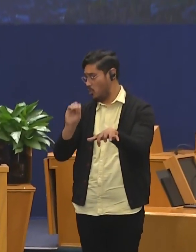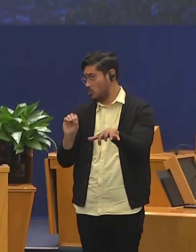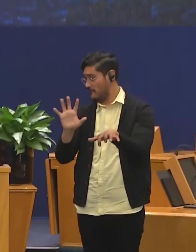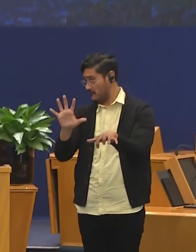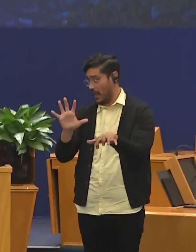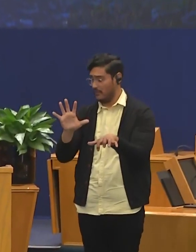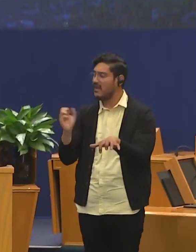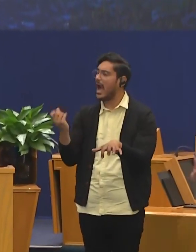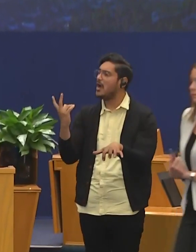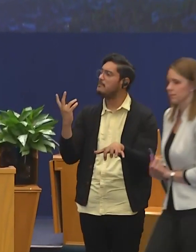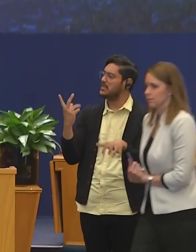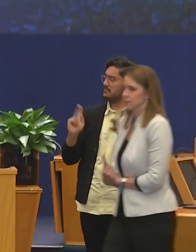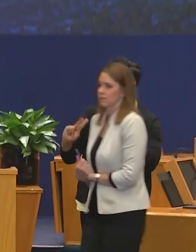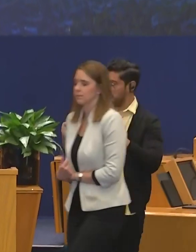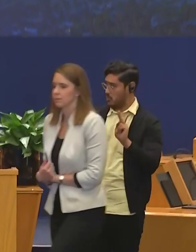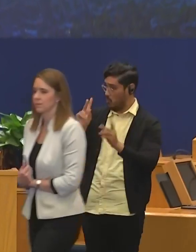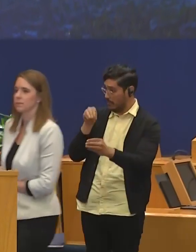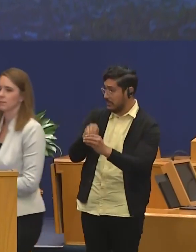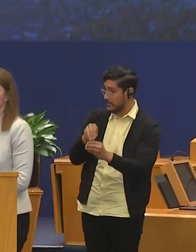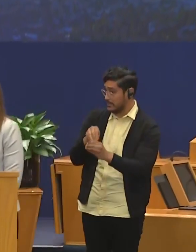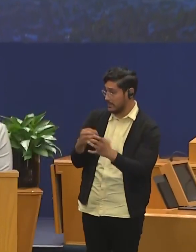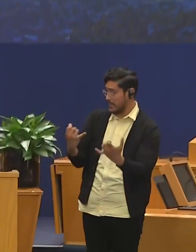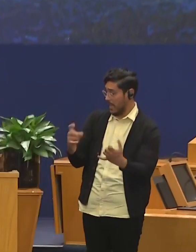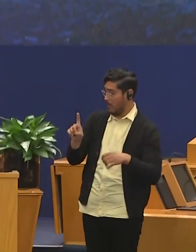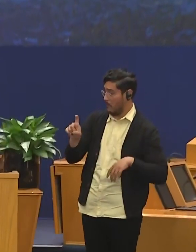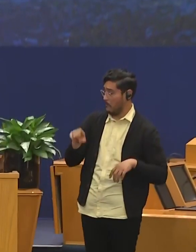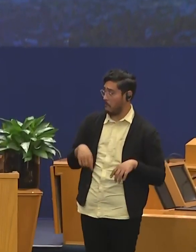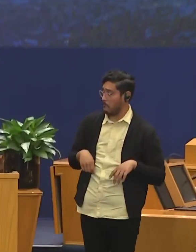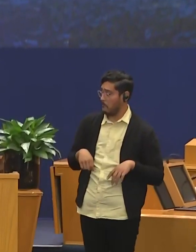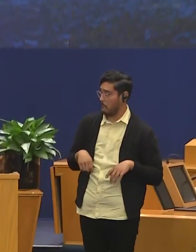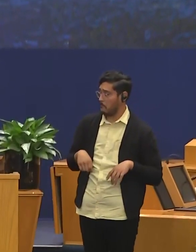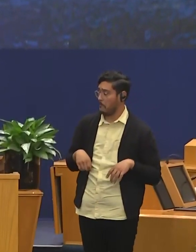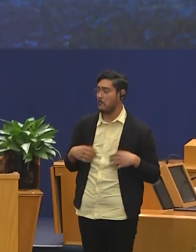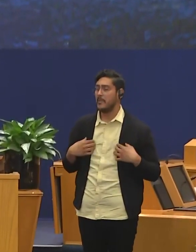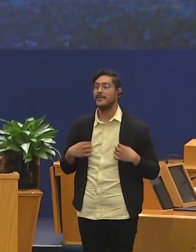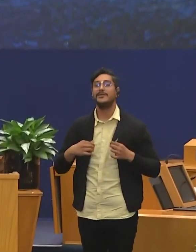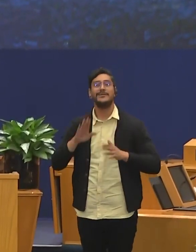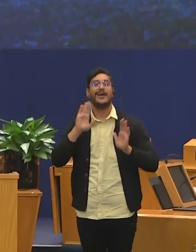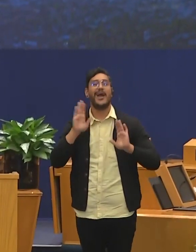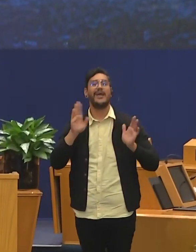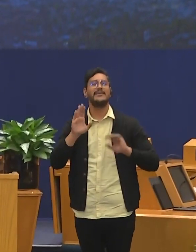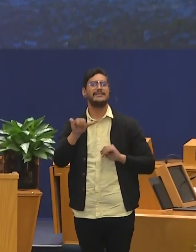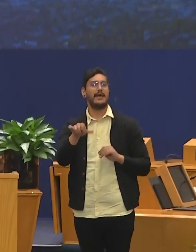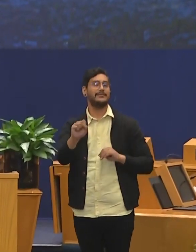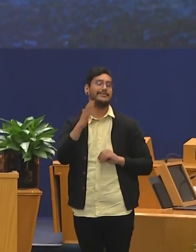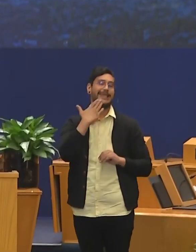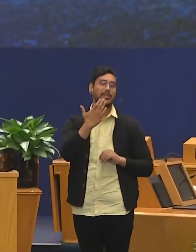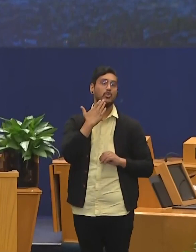DO WE KNOW HOW MANY OF THOSE